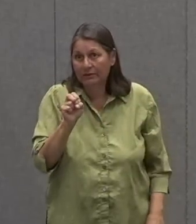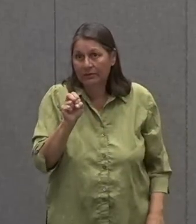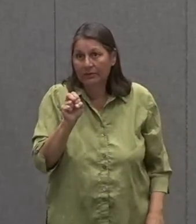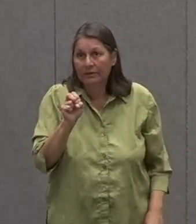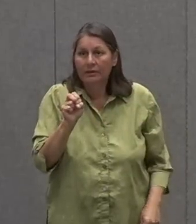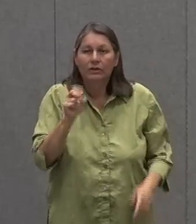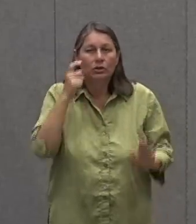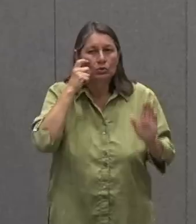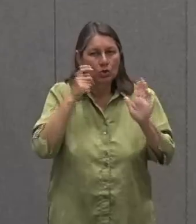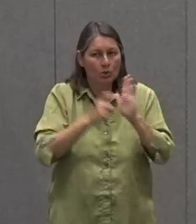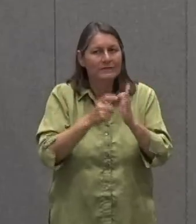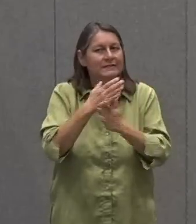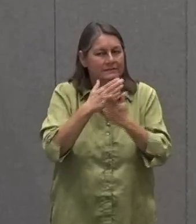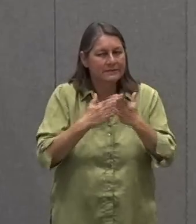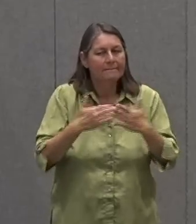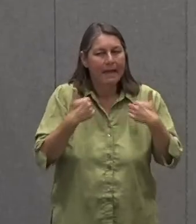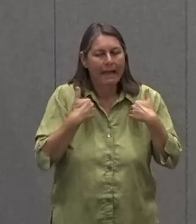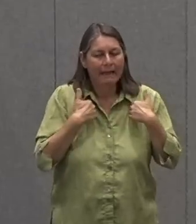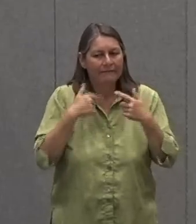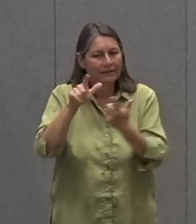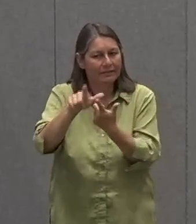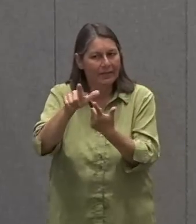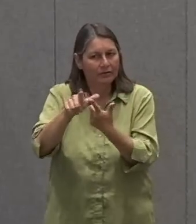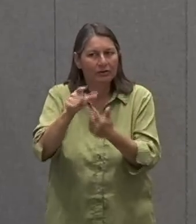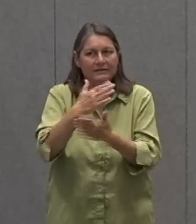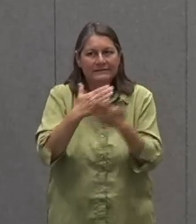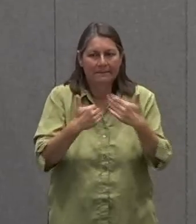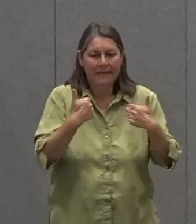and some have some words all the way written out.